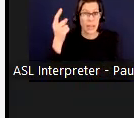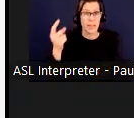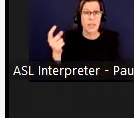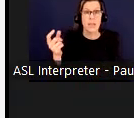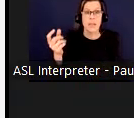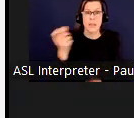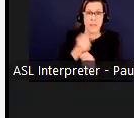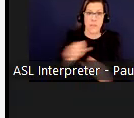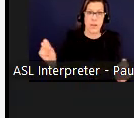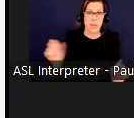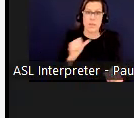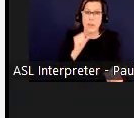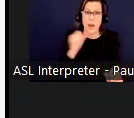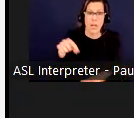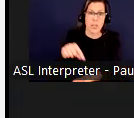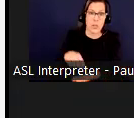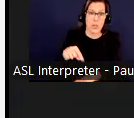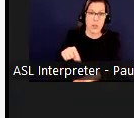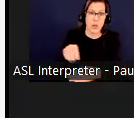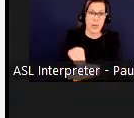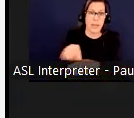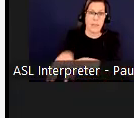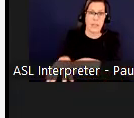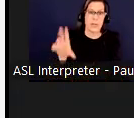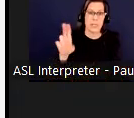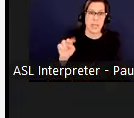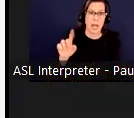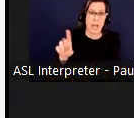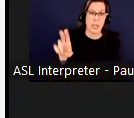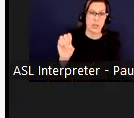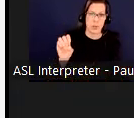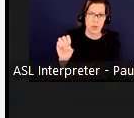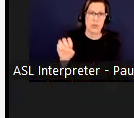but I would just maybe recommend that we add in front of that,